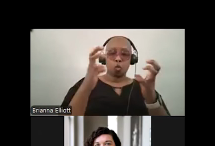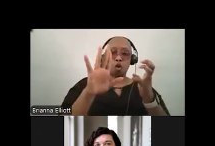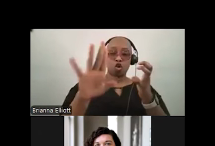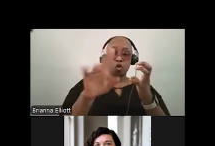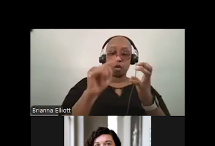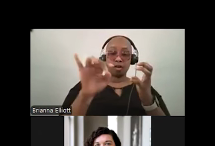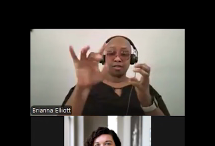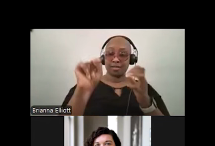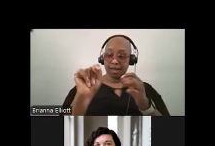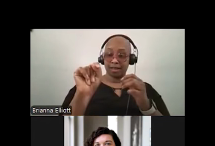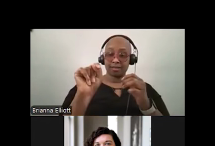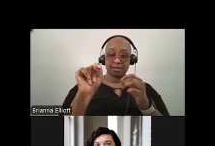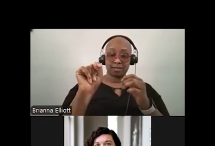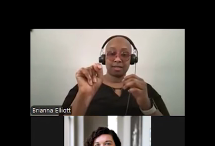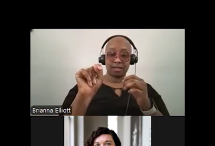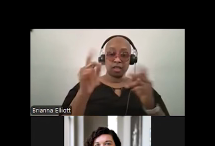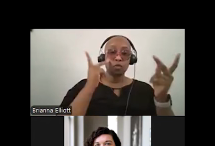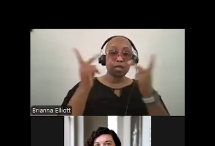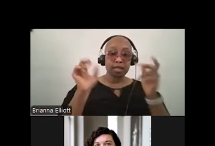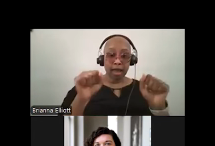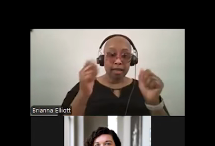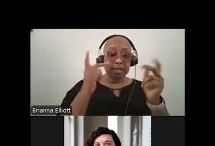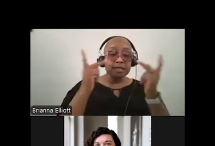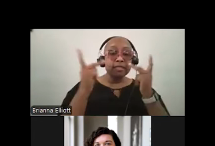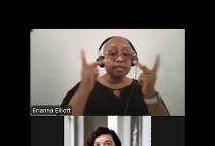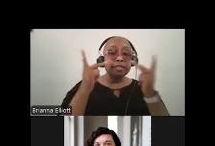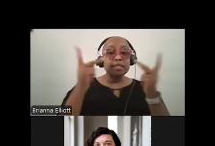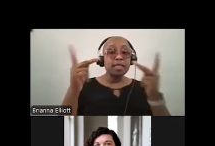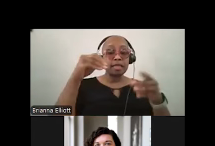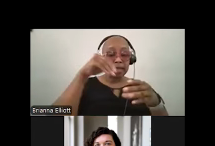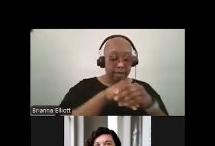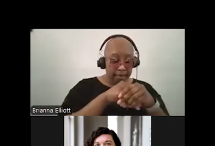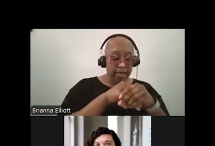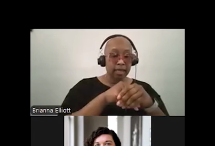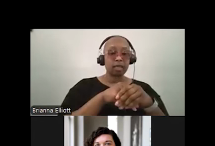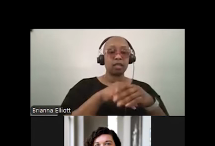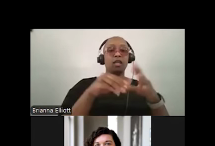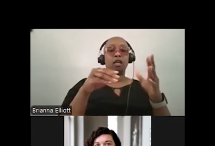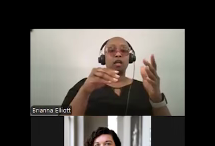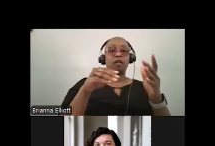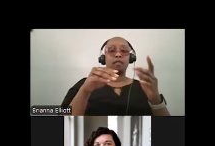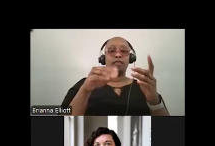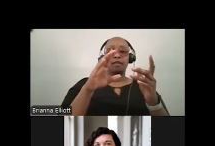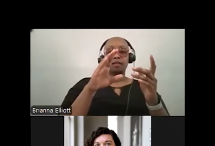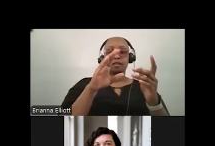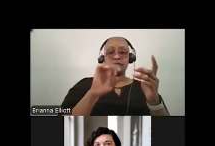cell. So I could pull this out or even better, I could wrap text. So right there in cell A1,